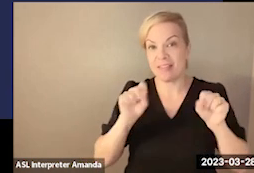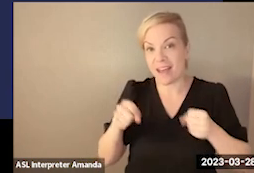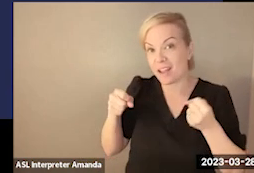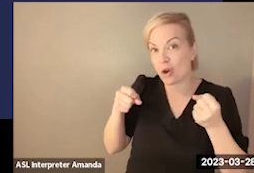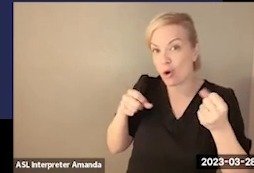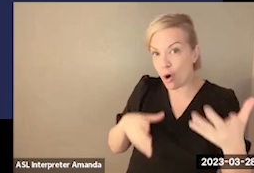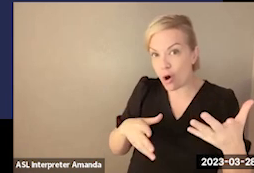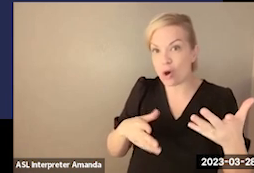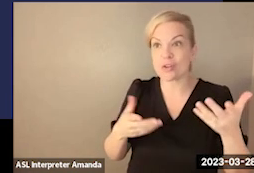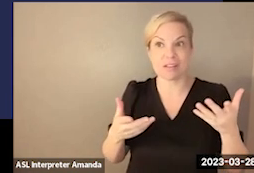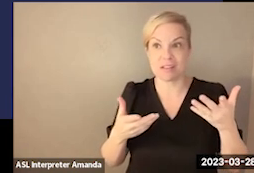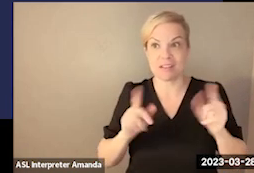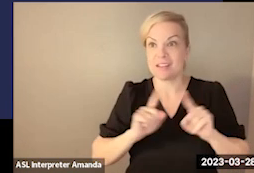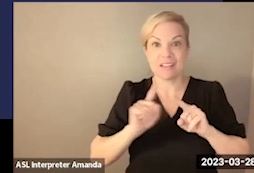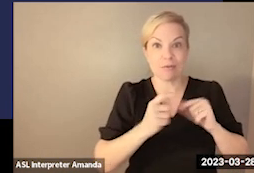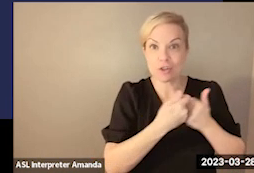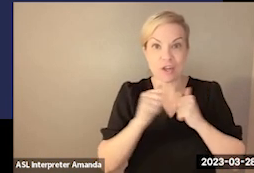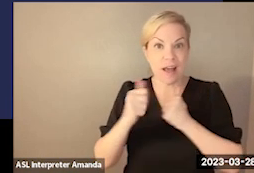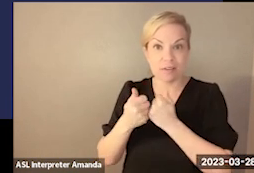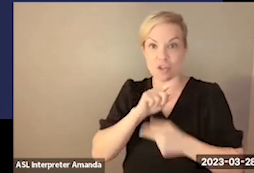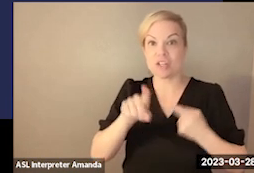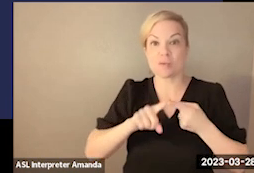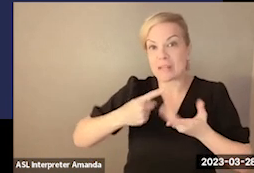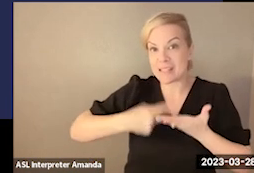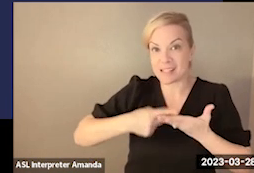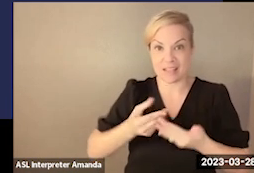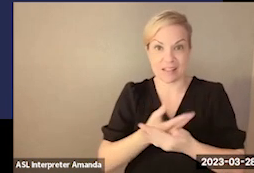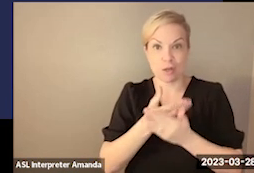Debbie Stine, Science & Technology Policy Academy: challenges. When you're discussing these policies